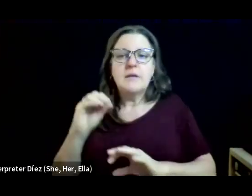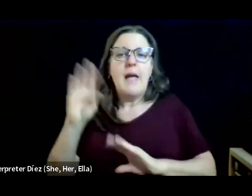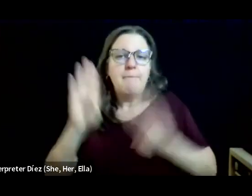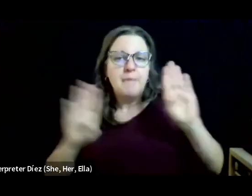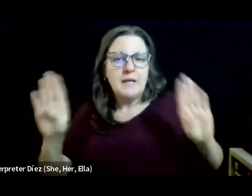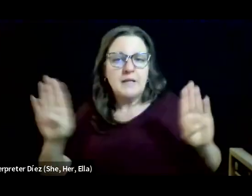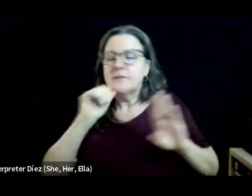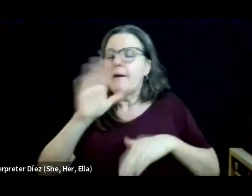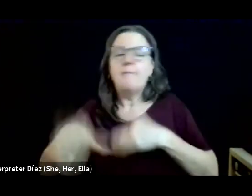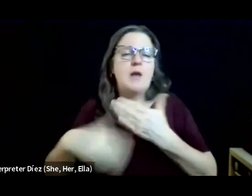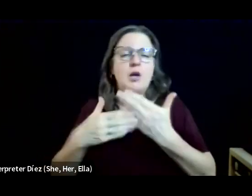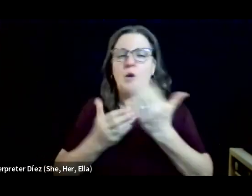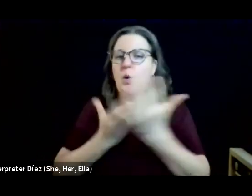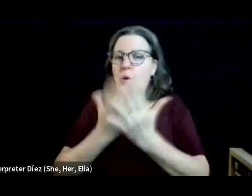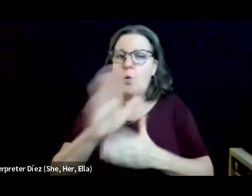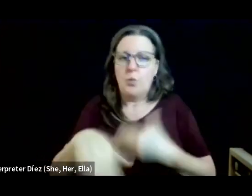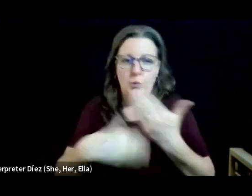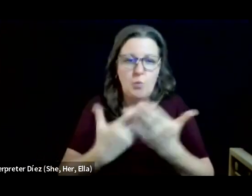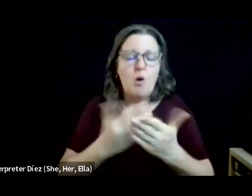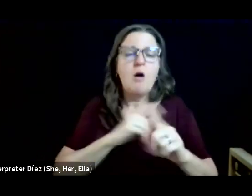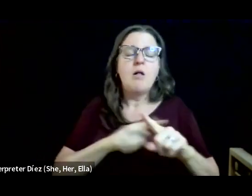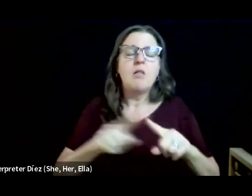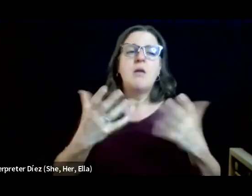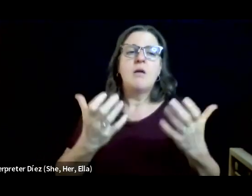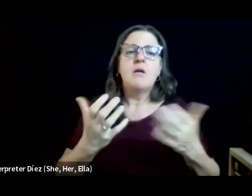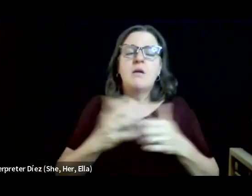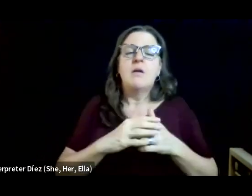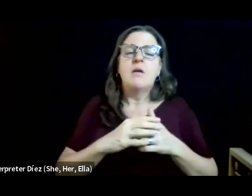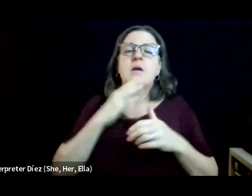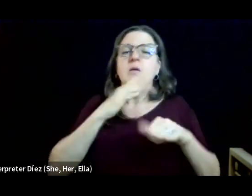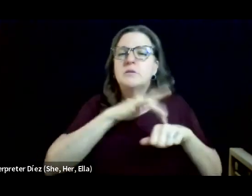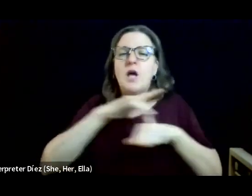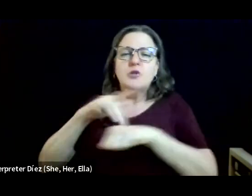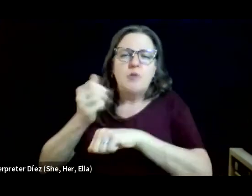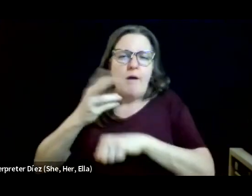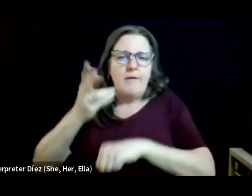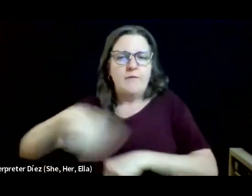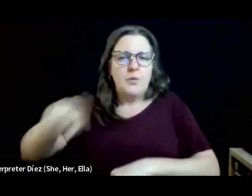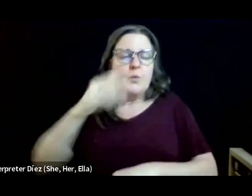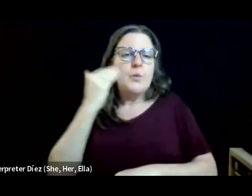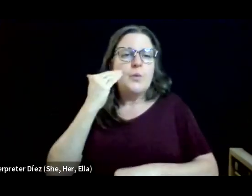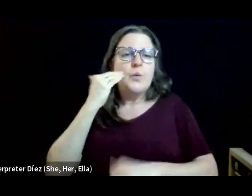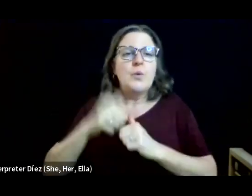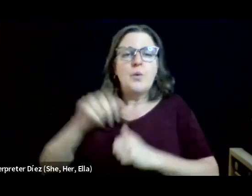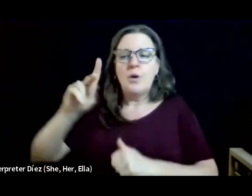But I did want to just touch on one that all of you are probably very familiar with, which is our Piggyback Agreements.